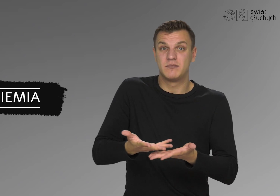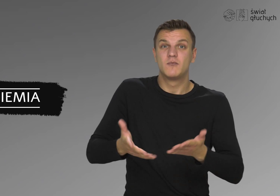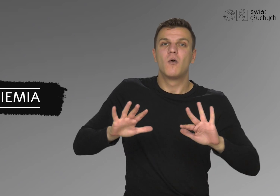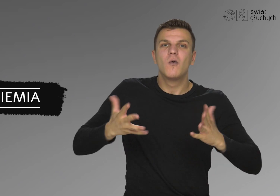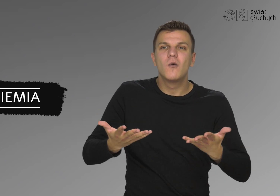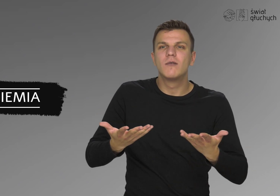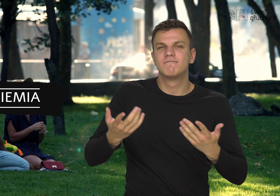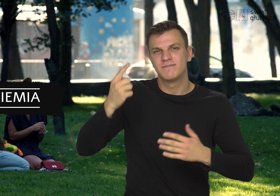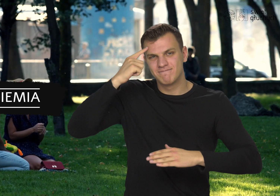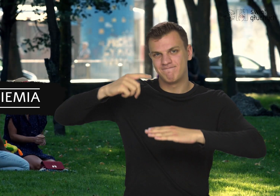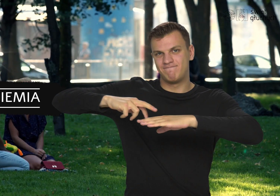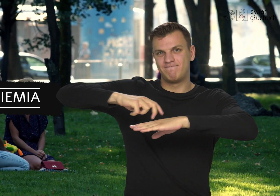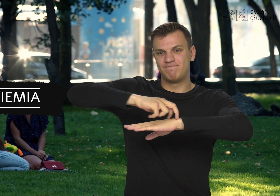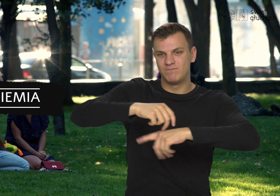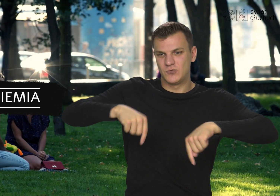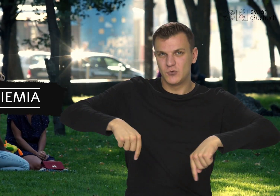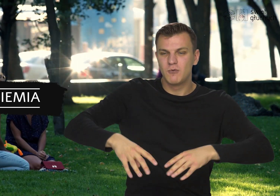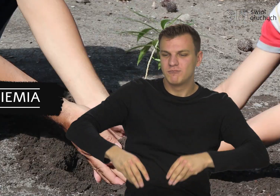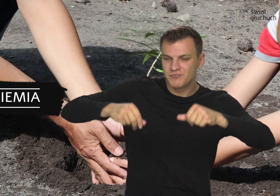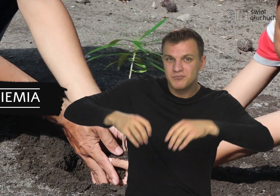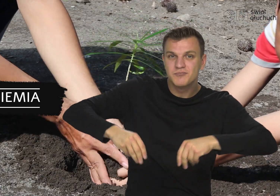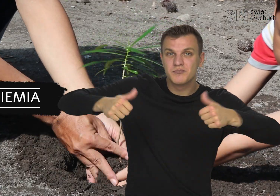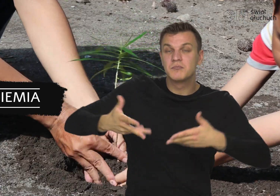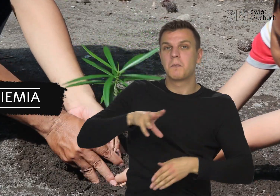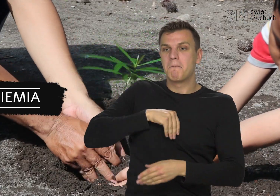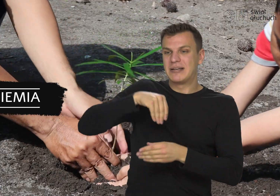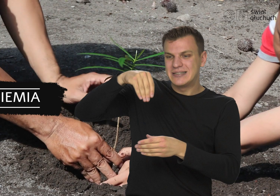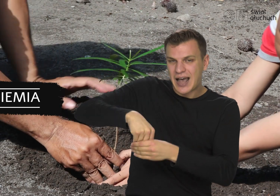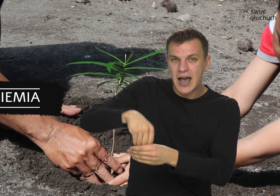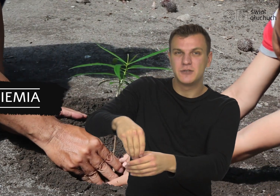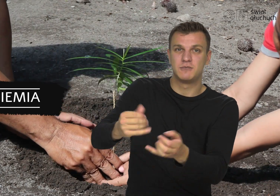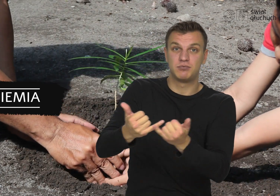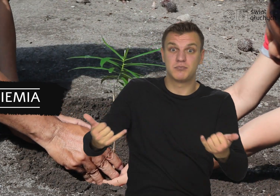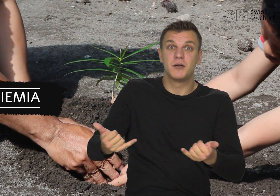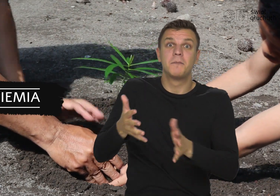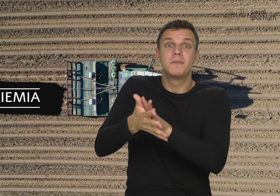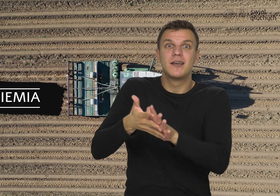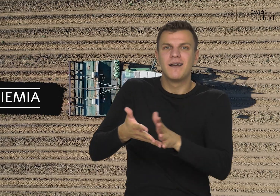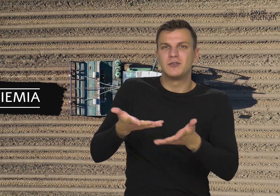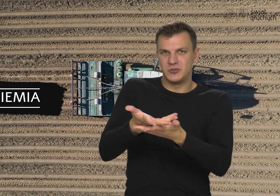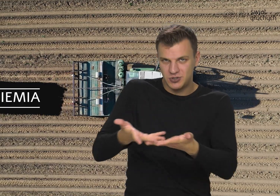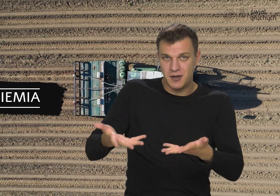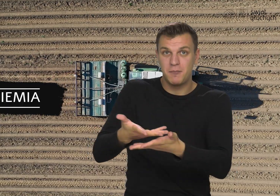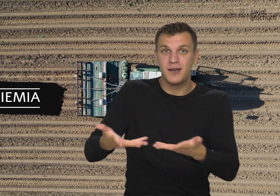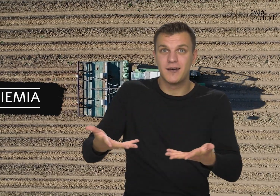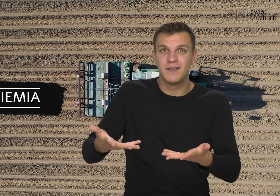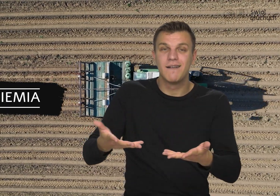We walk on the EARTH, we can plant something in the EARTH, and in those cases, we sign EARTH.